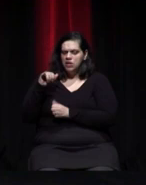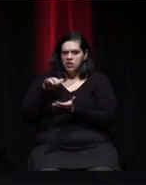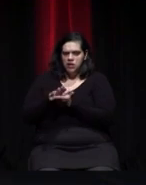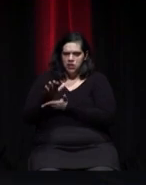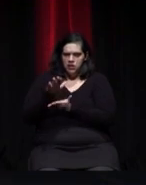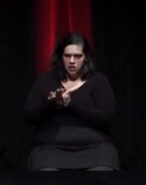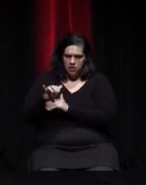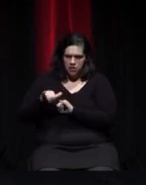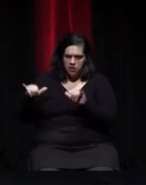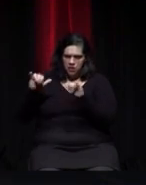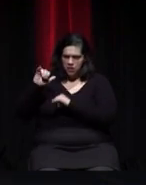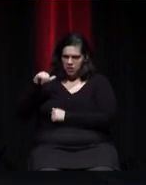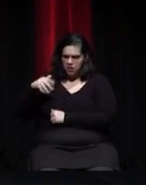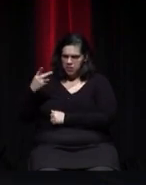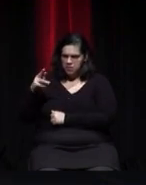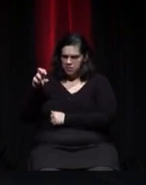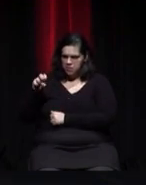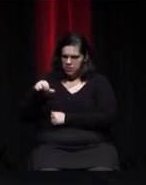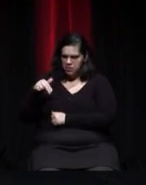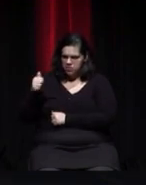in the milestones of the definition of democracy,